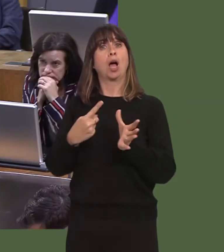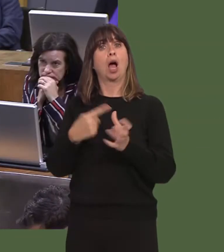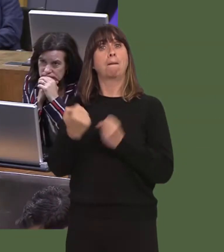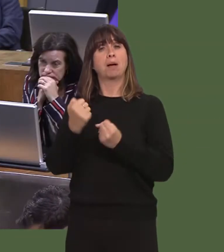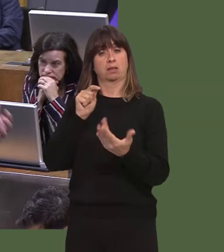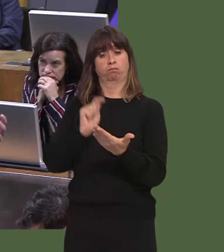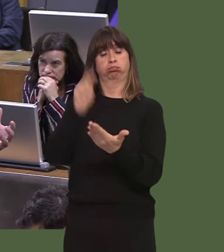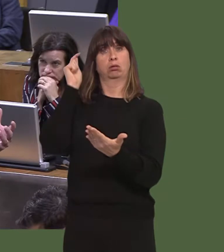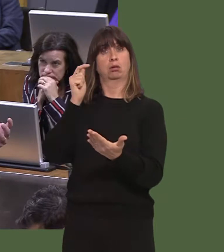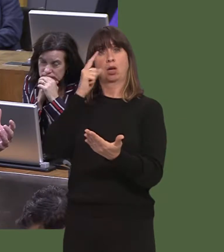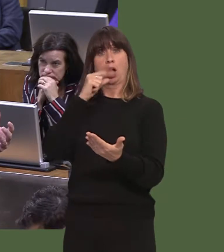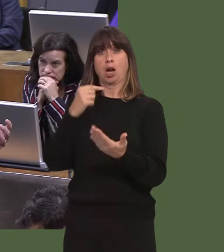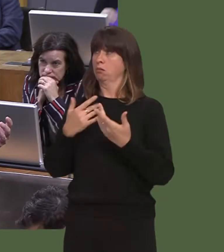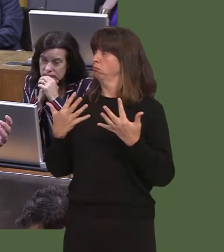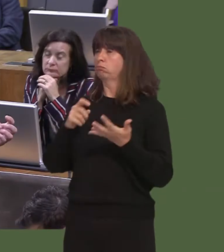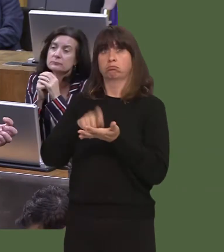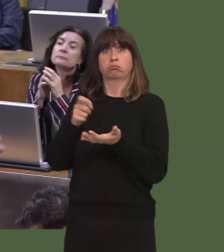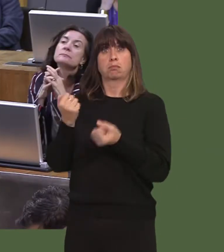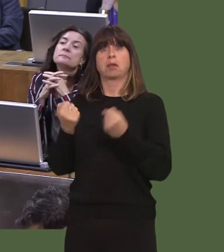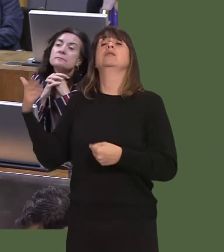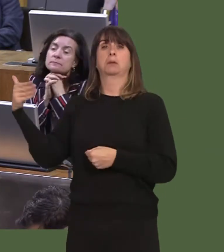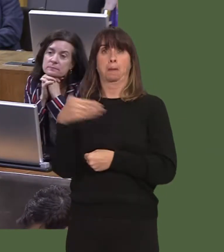in terms of being able to provide public transport where otherwise none would be made available.